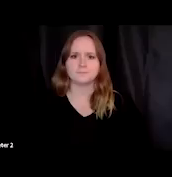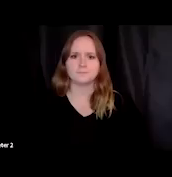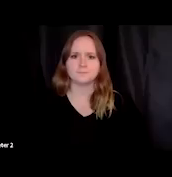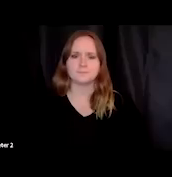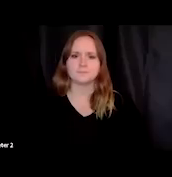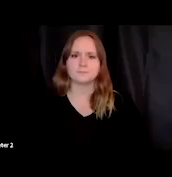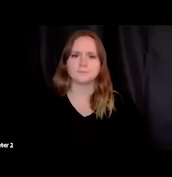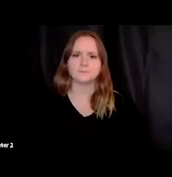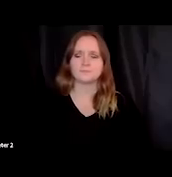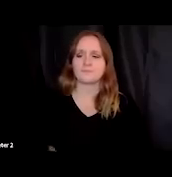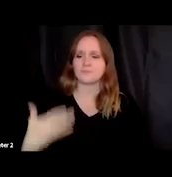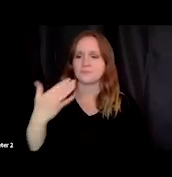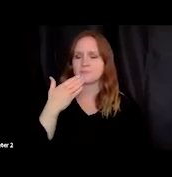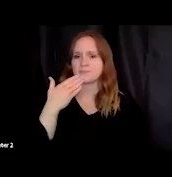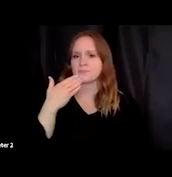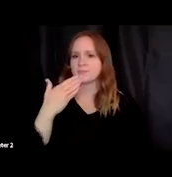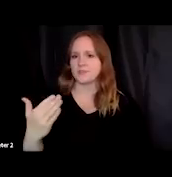Thank you for the introduction